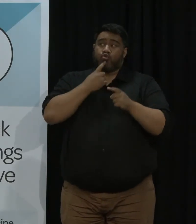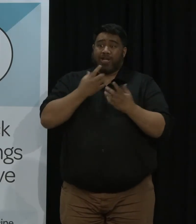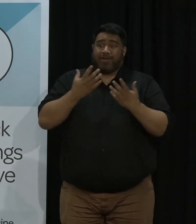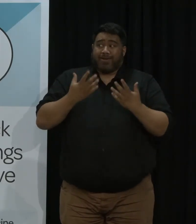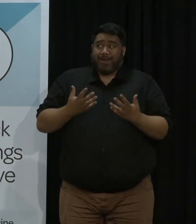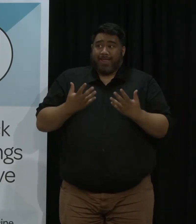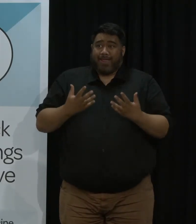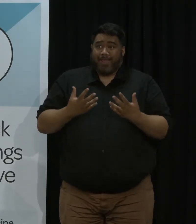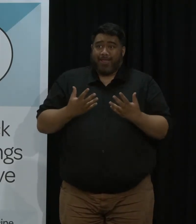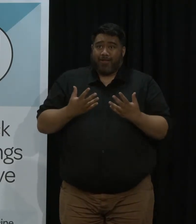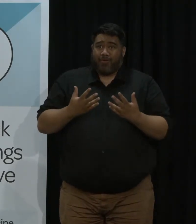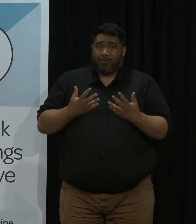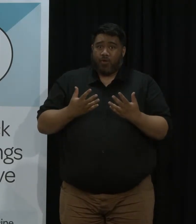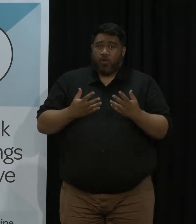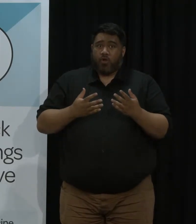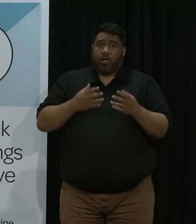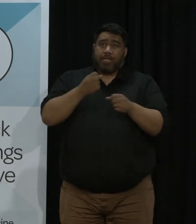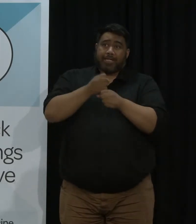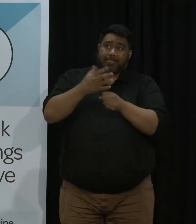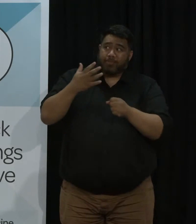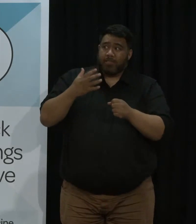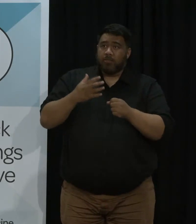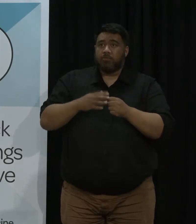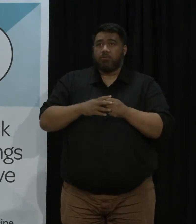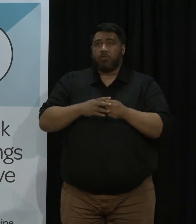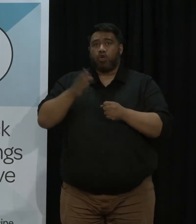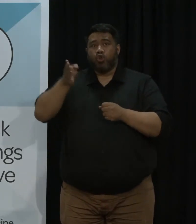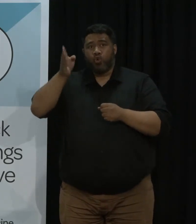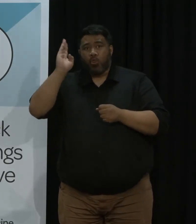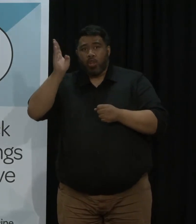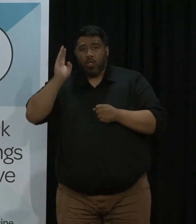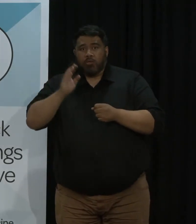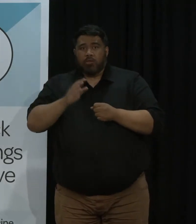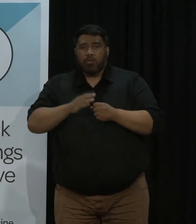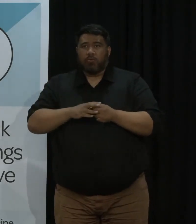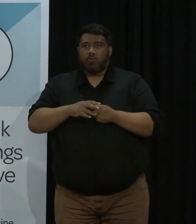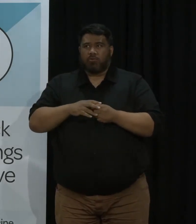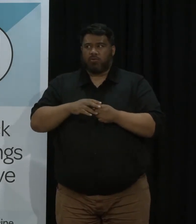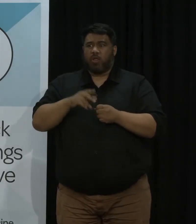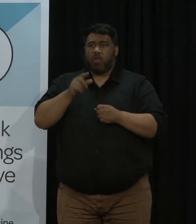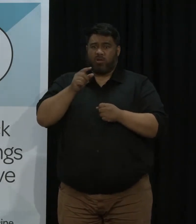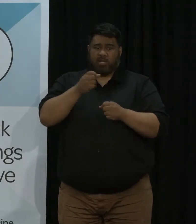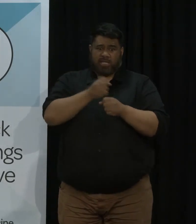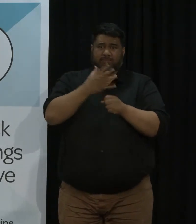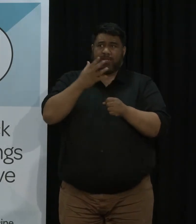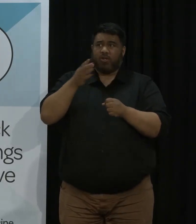of those other health factors. The regions that you have in